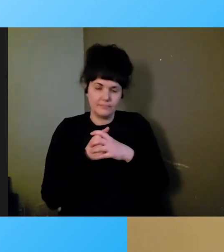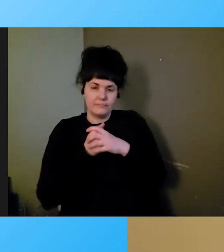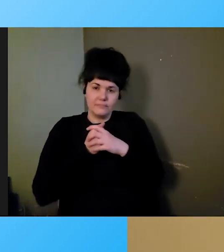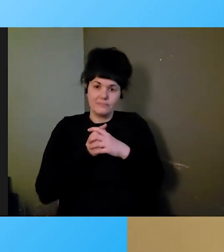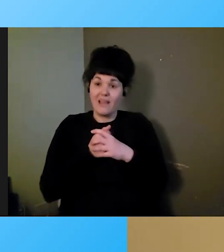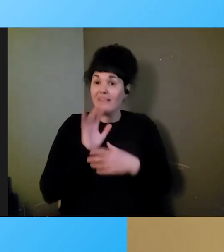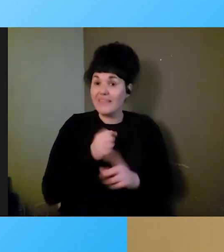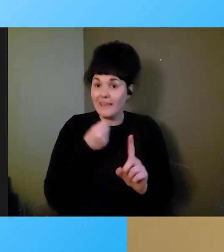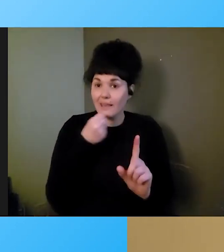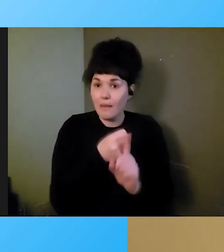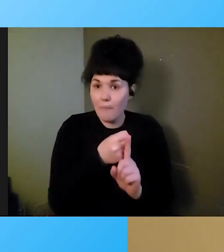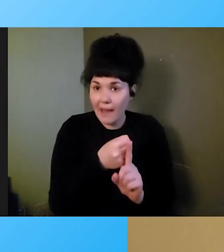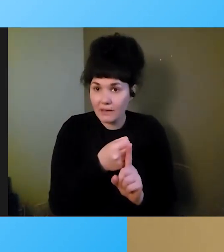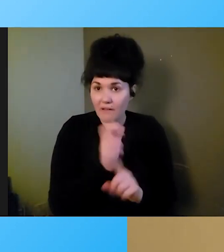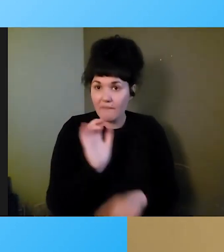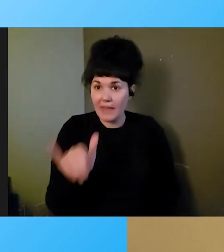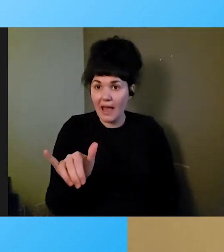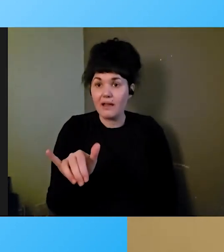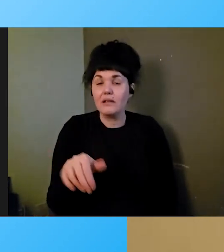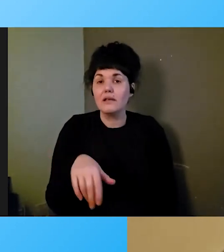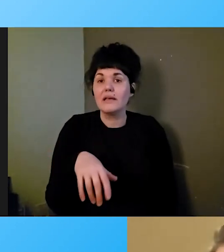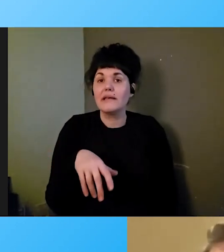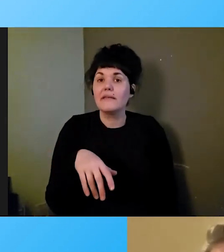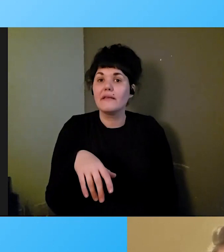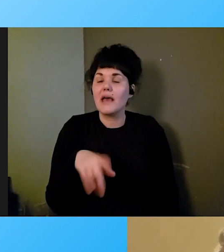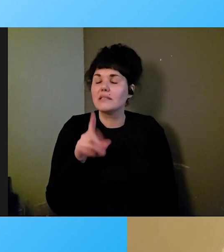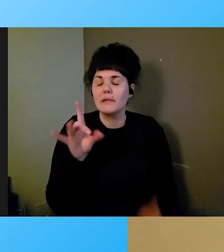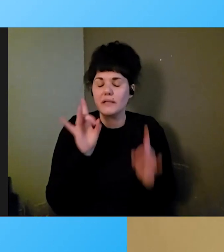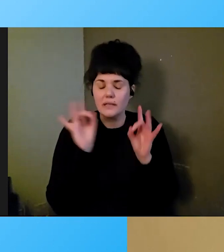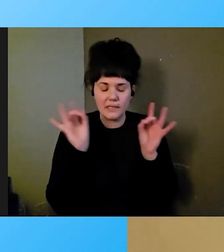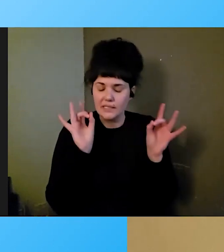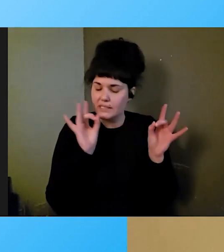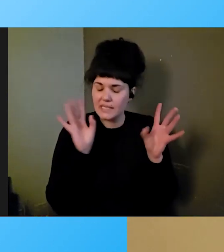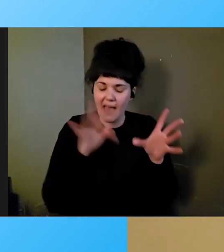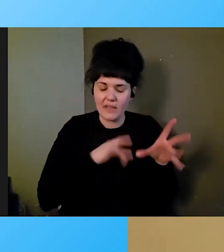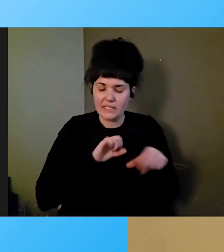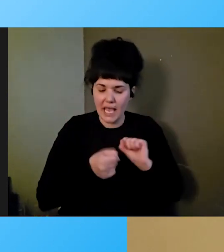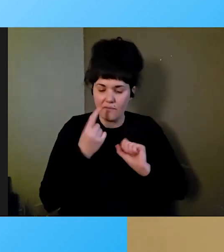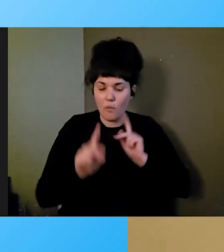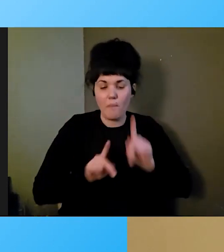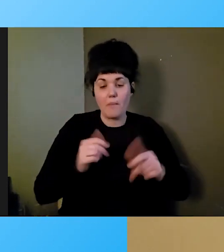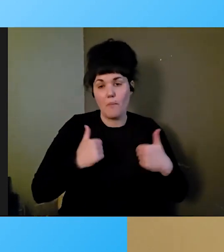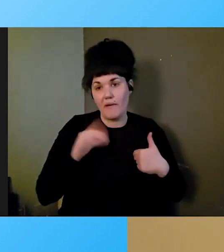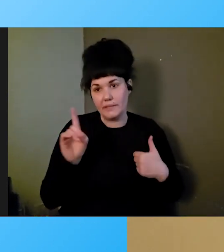that has been devastating for people with disabilities.